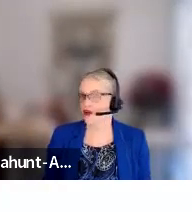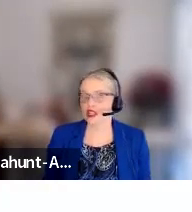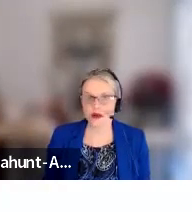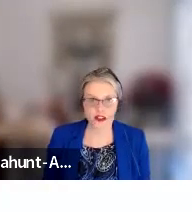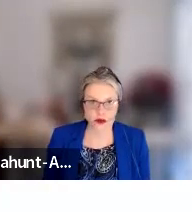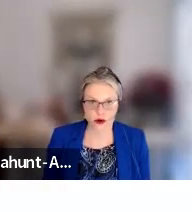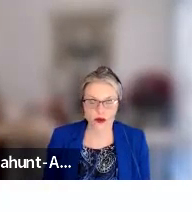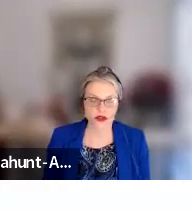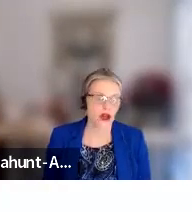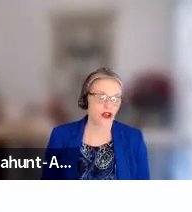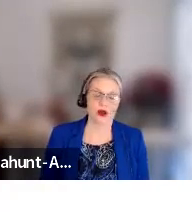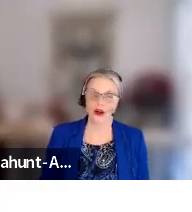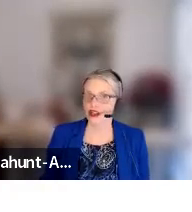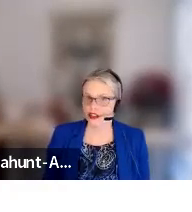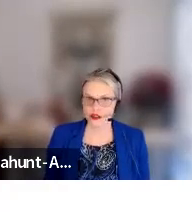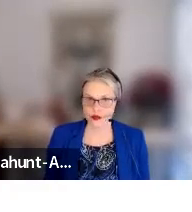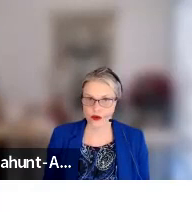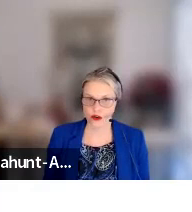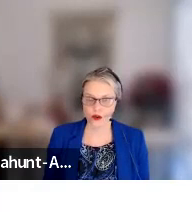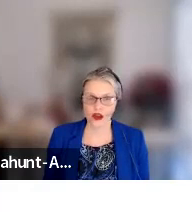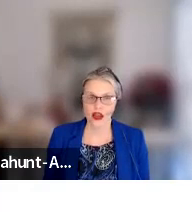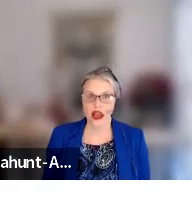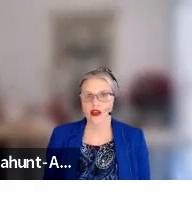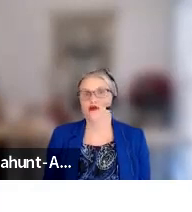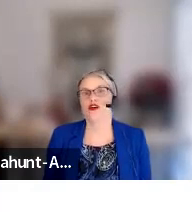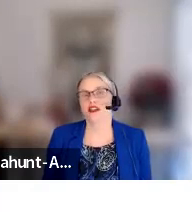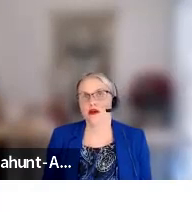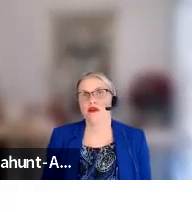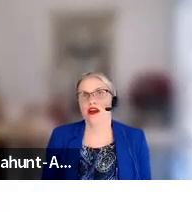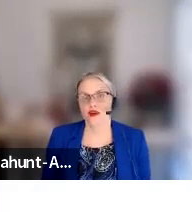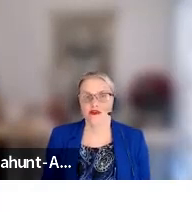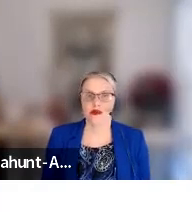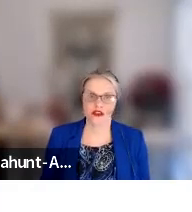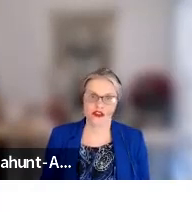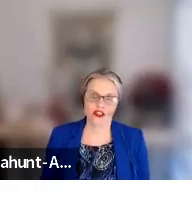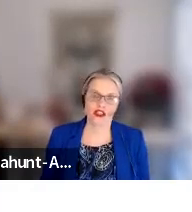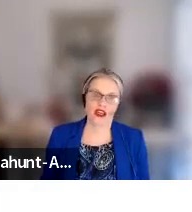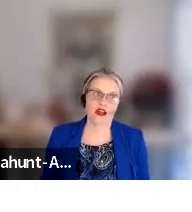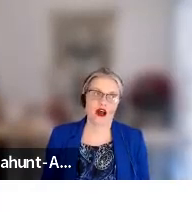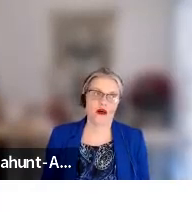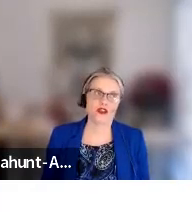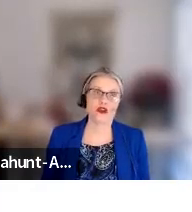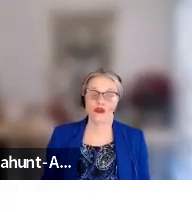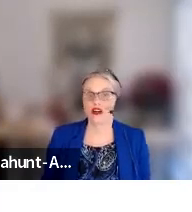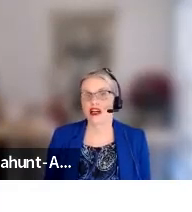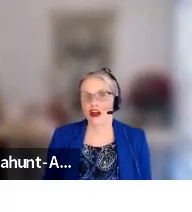She didn't know anything about support groups. So, we got her connected to a support group. And then, I'm trying to help provide her with information that she can use to kind of help